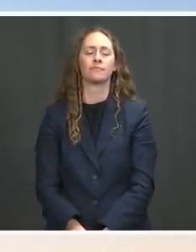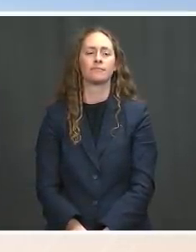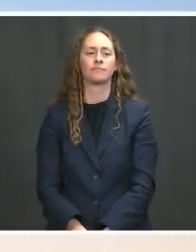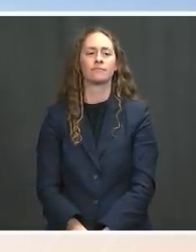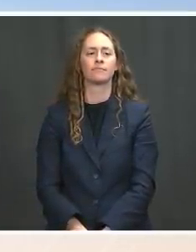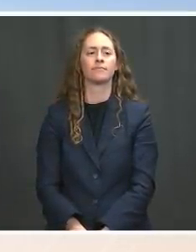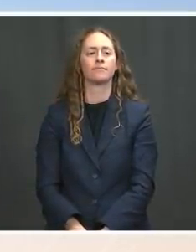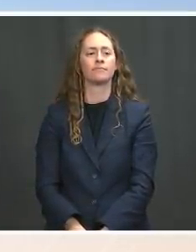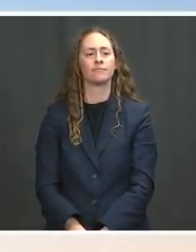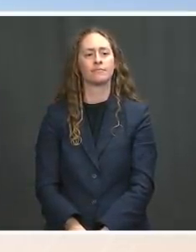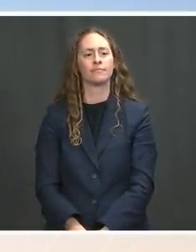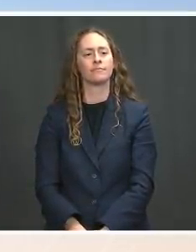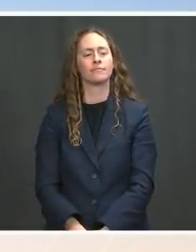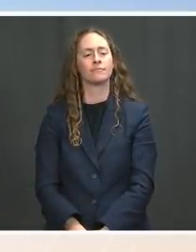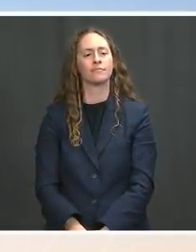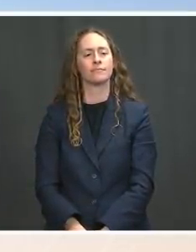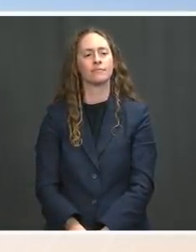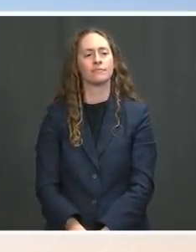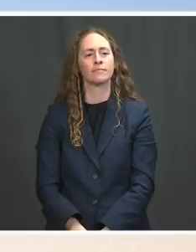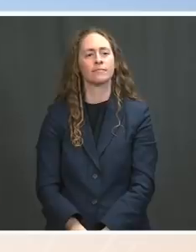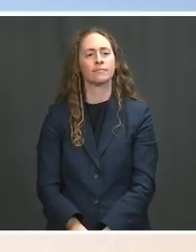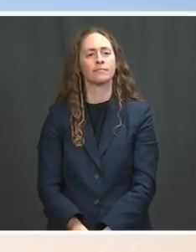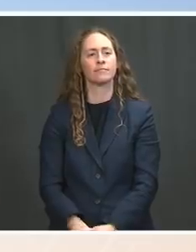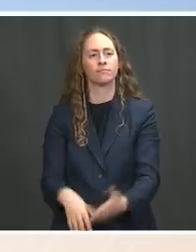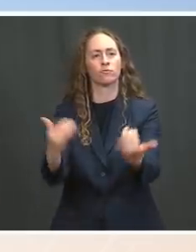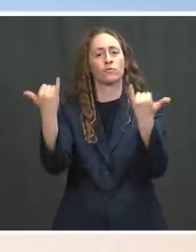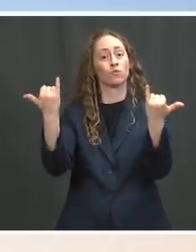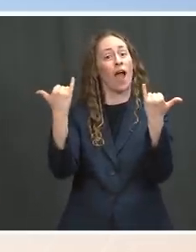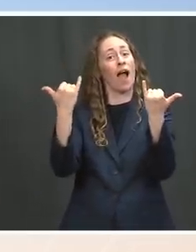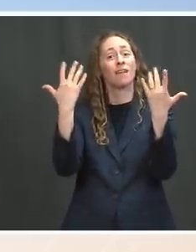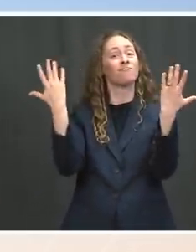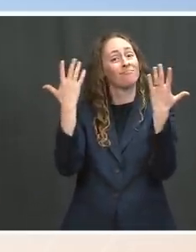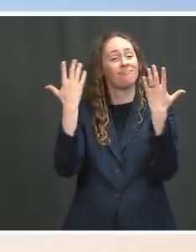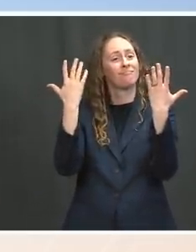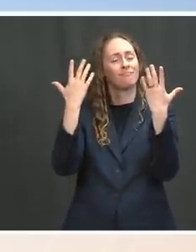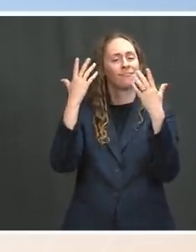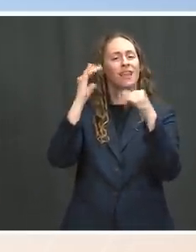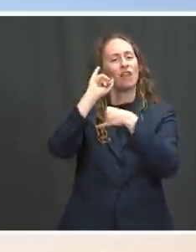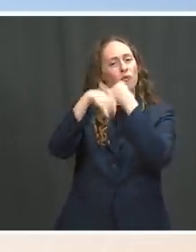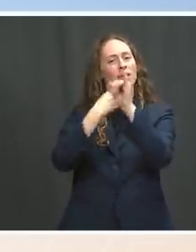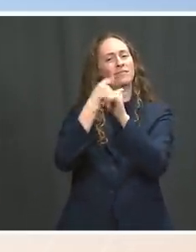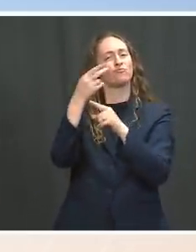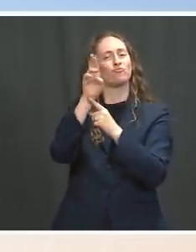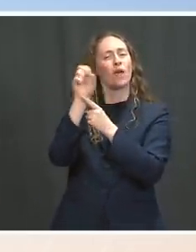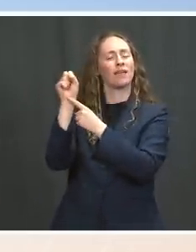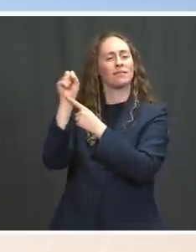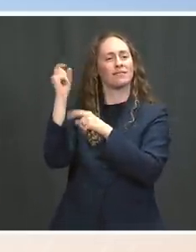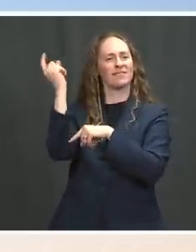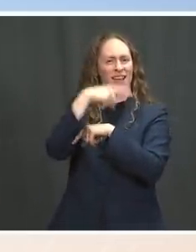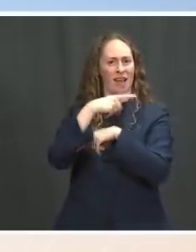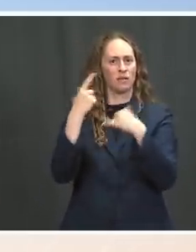which was celebrated on Twitter by the Secretary of State and the Vice President -- Ms. Psaki: Yep. >> The Press: -- who wrote the "free press is critical to democracy."